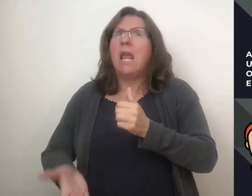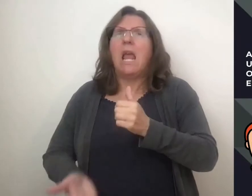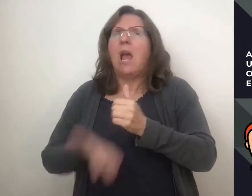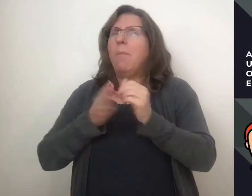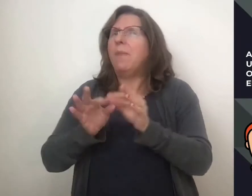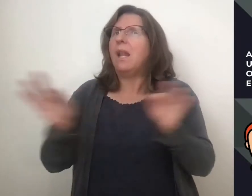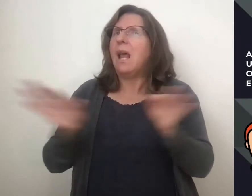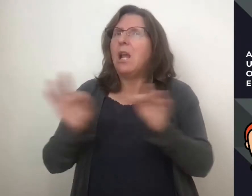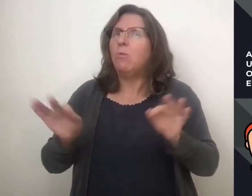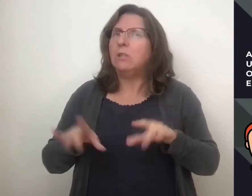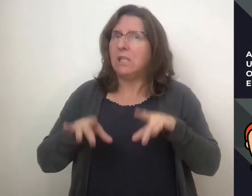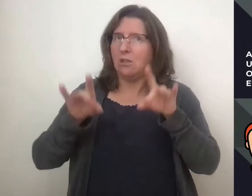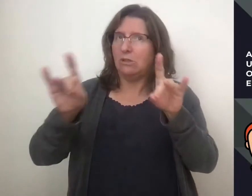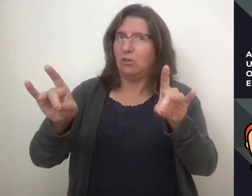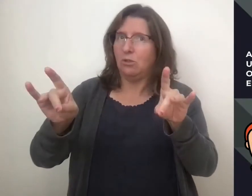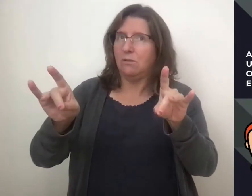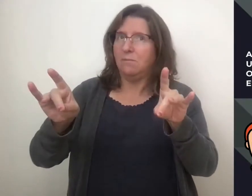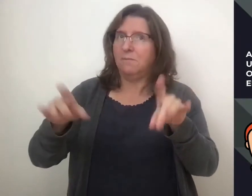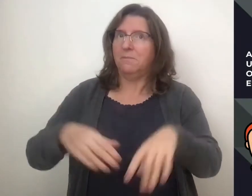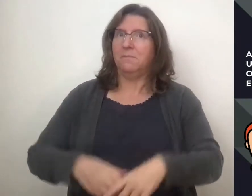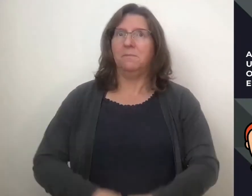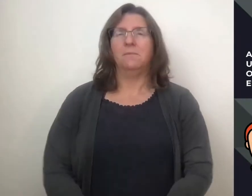Language acquisition will NOT happen.